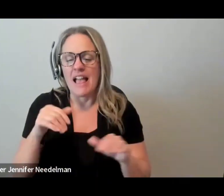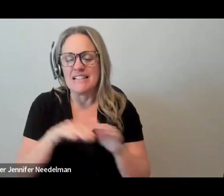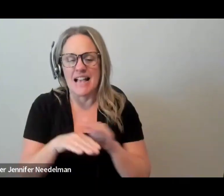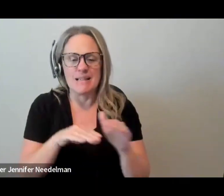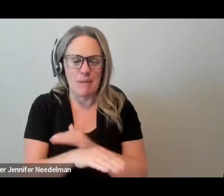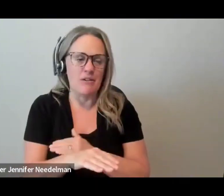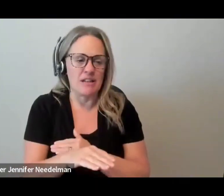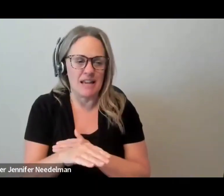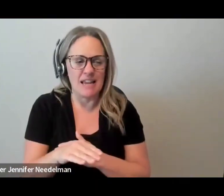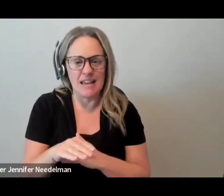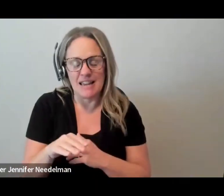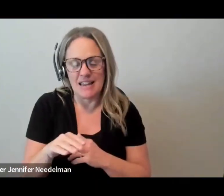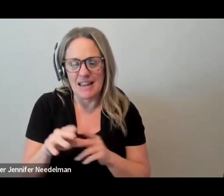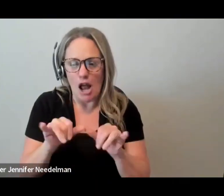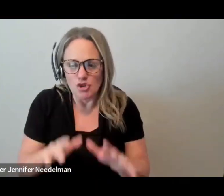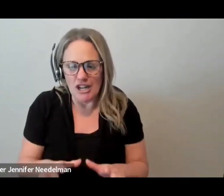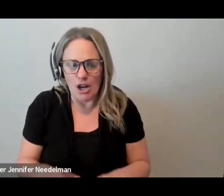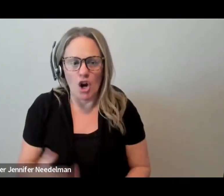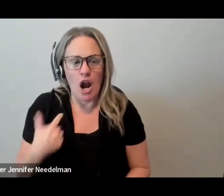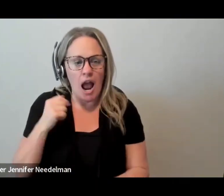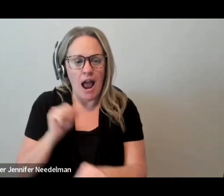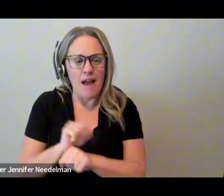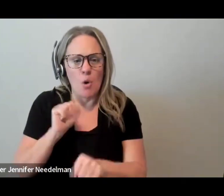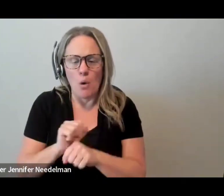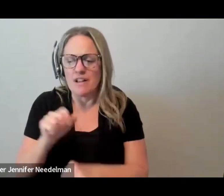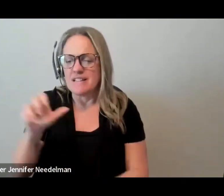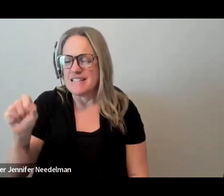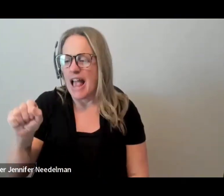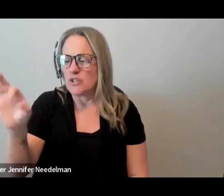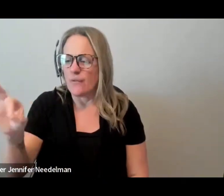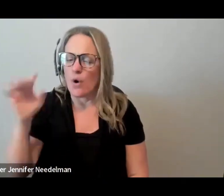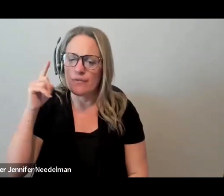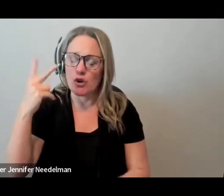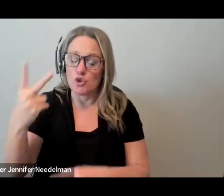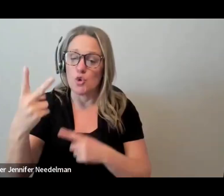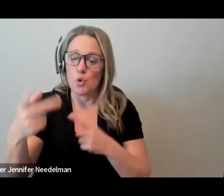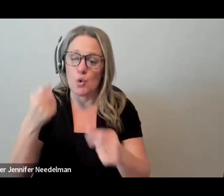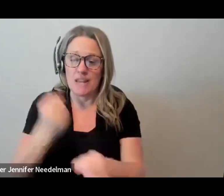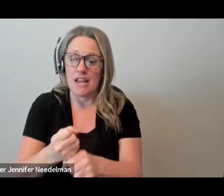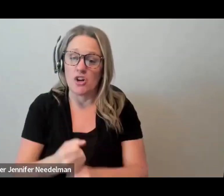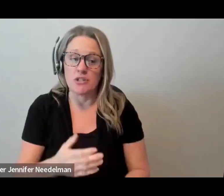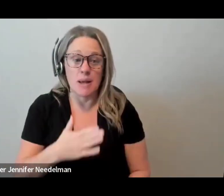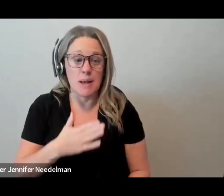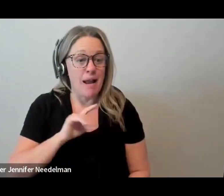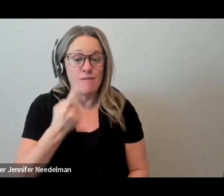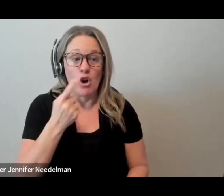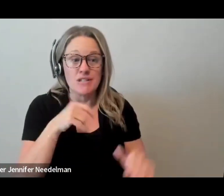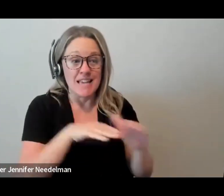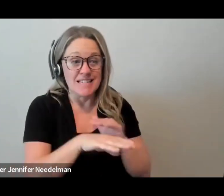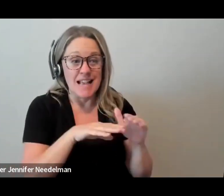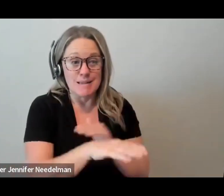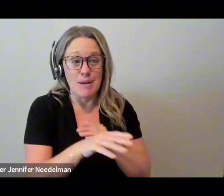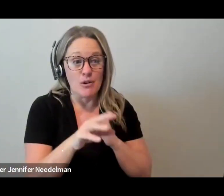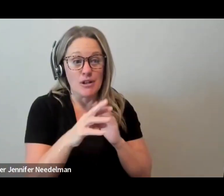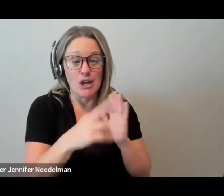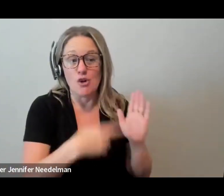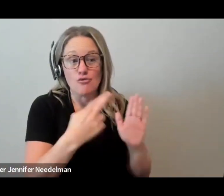I've been at Salesforce for about two years. My first accessibility role ever was eight years ago at Level